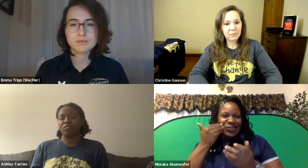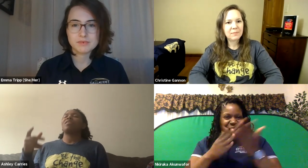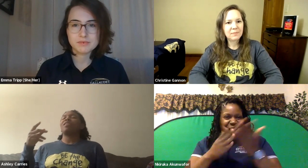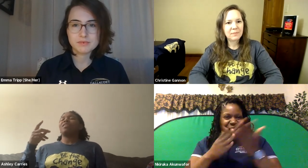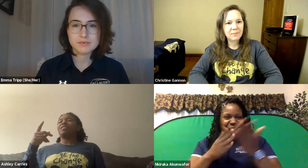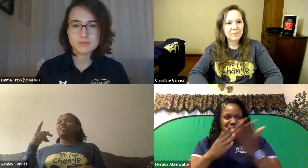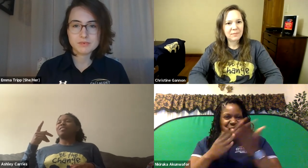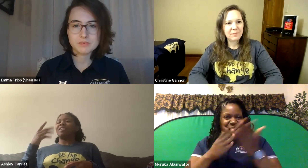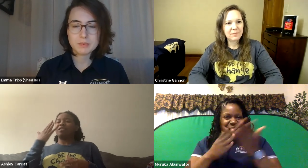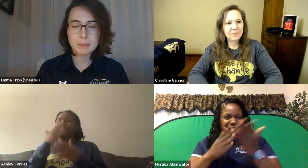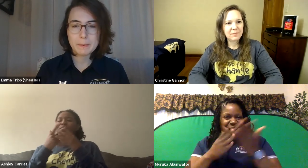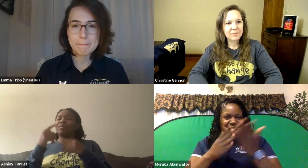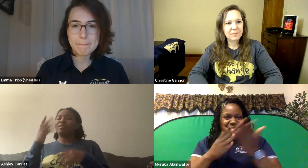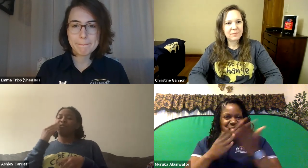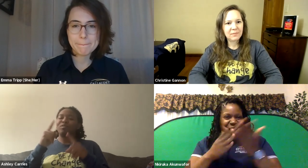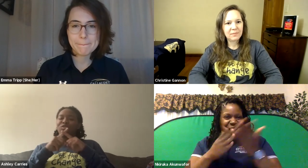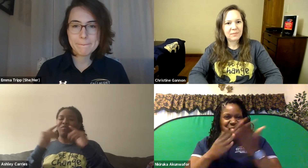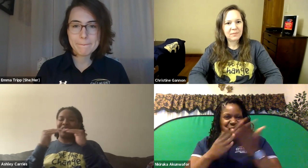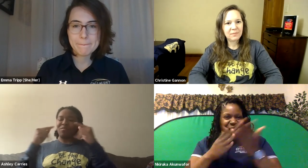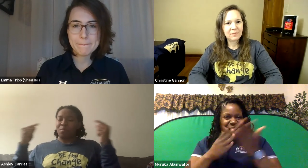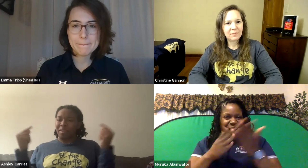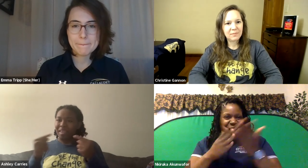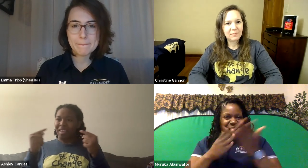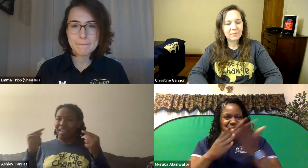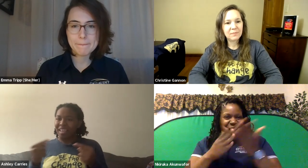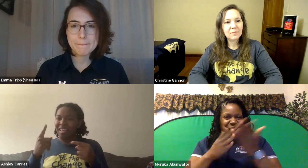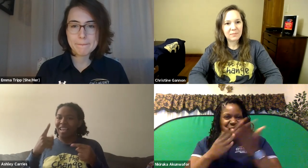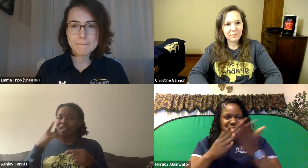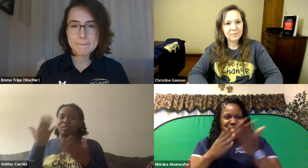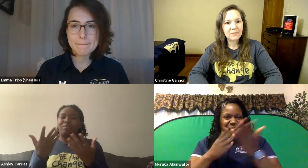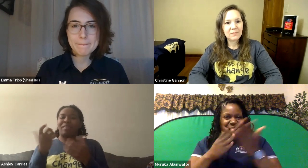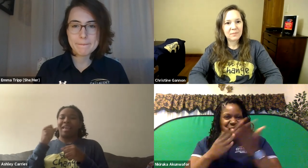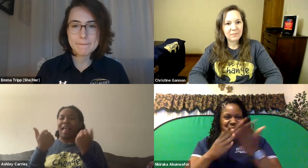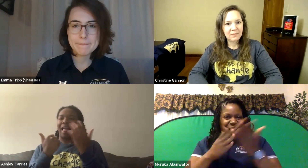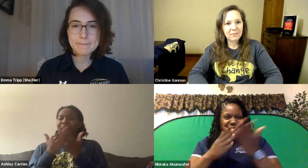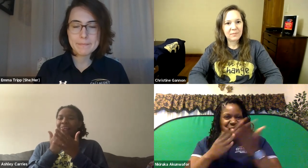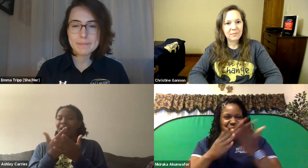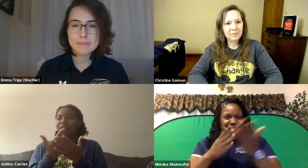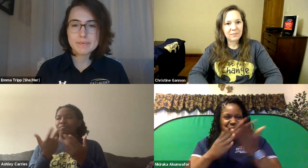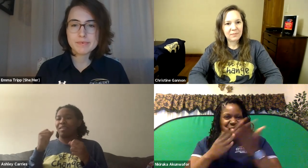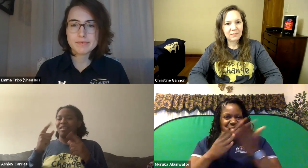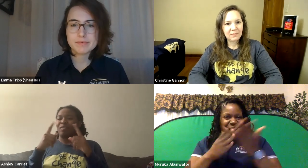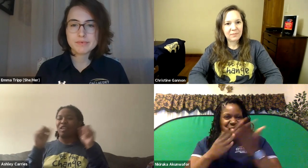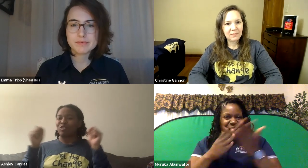Some people experience differing levels of pain. There are some things that can help alleviate the pain like exercise or